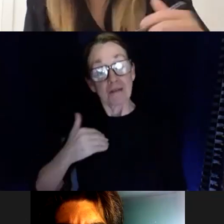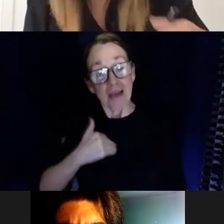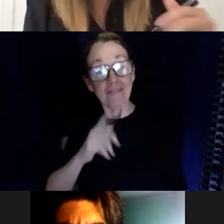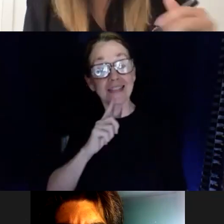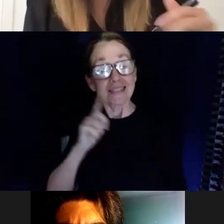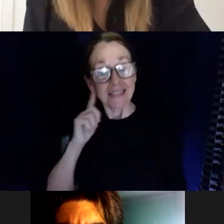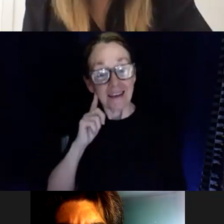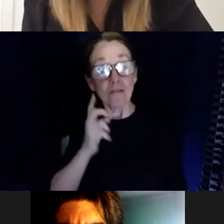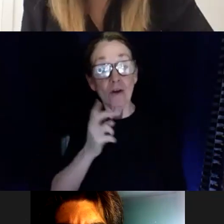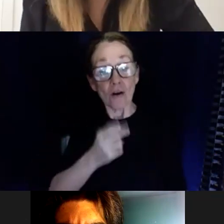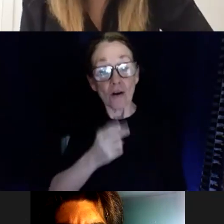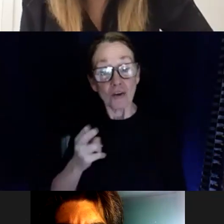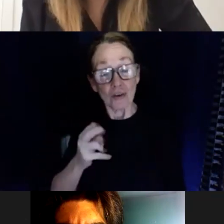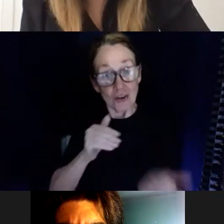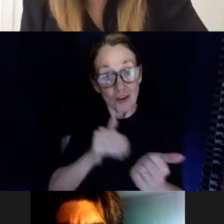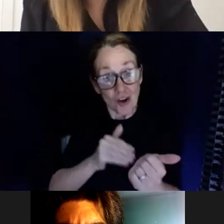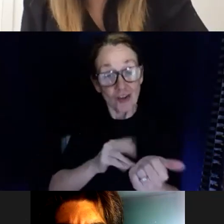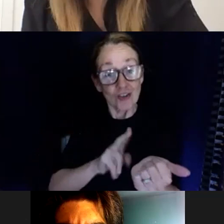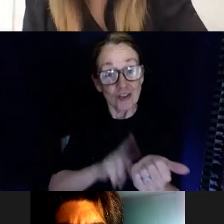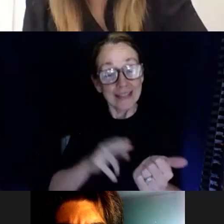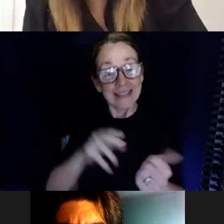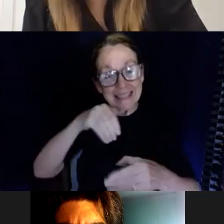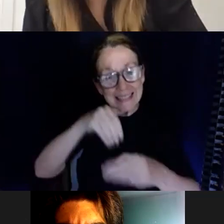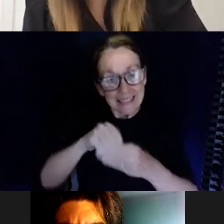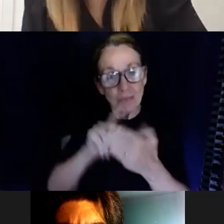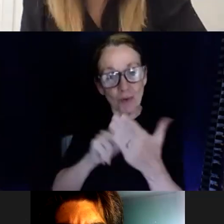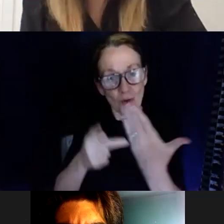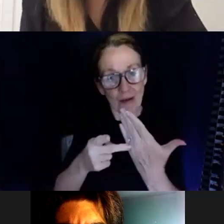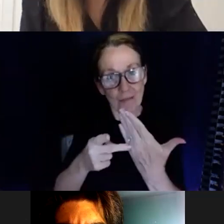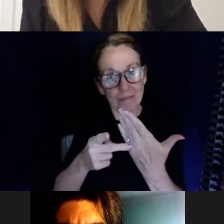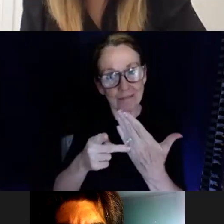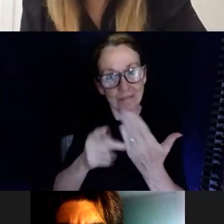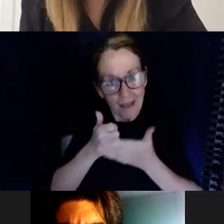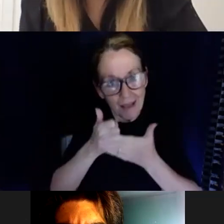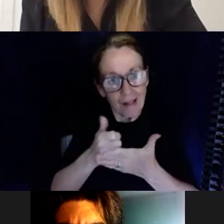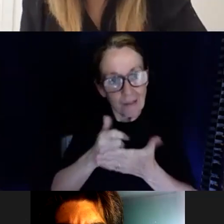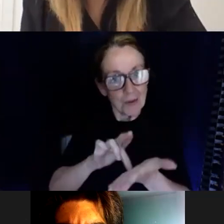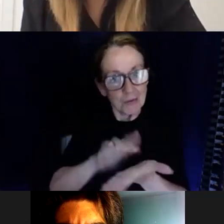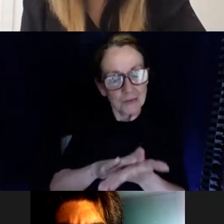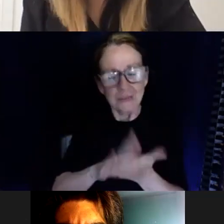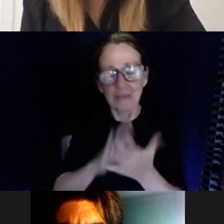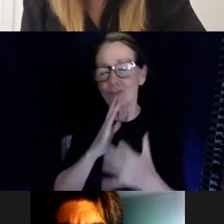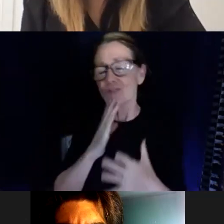AND FUTURE ADVICE FOR THOSE STUDENTS WHO MAYBE INTERESTED IN GOING TO MEDICAL SCHOOL WHO ARE DEAF OR HARD OF HEARING. AND THE BENEFITS OF HAVING THOSE INDIVIDUALS WITHIN THESE PROGRAMS AMONGST MEDICAL SCHOOLS.